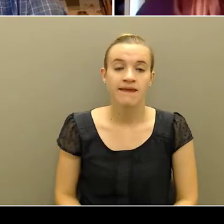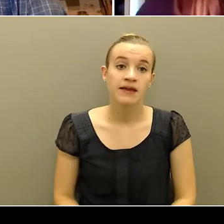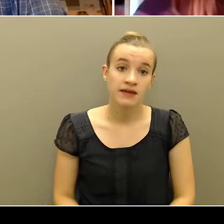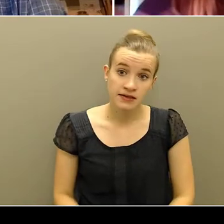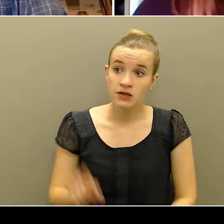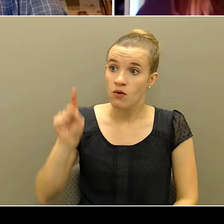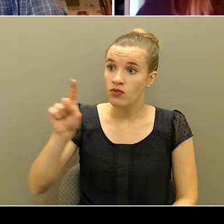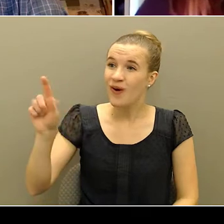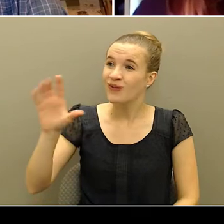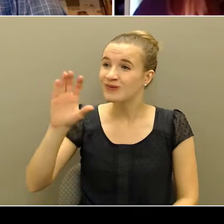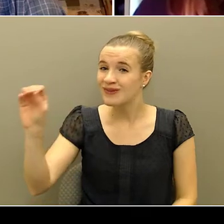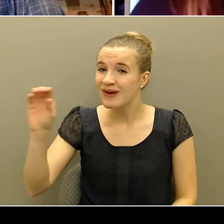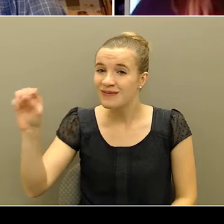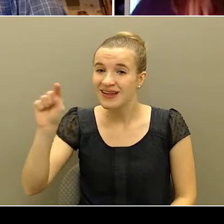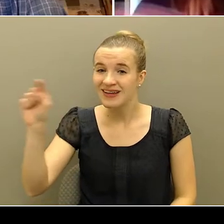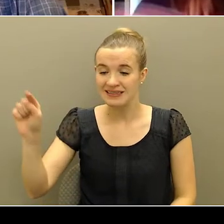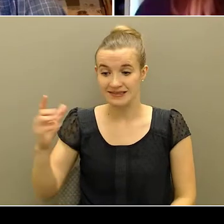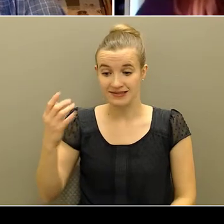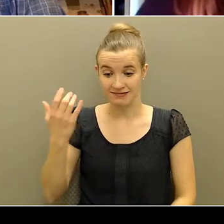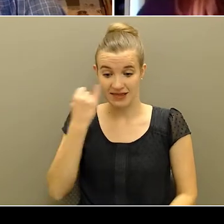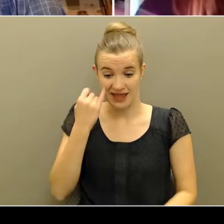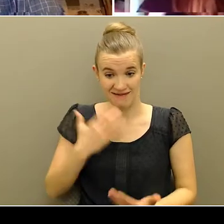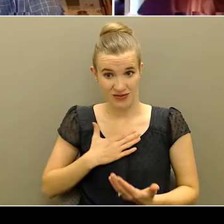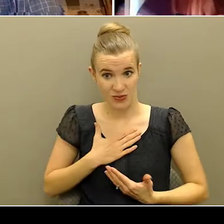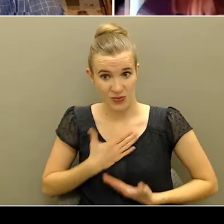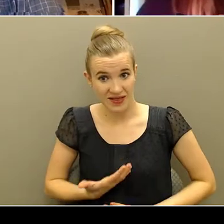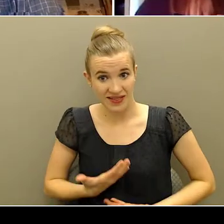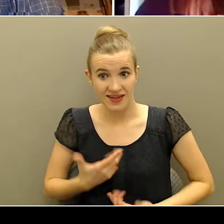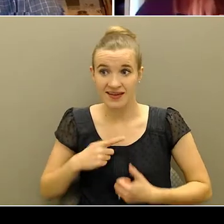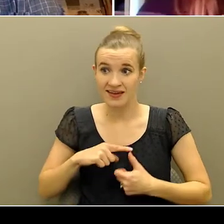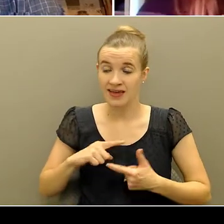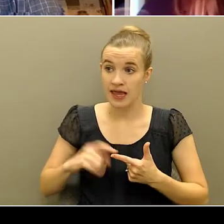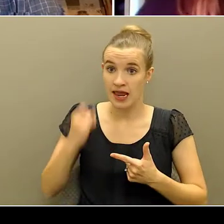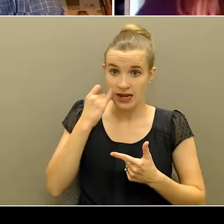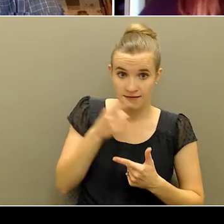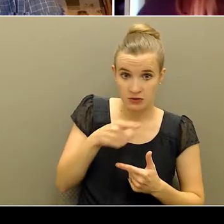if it's in their cards, yes, like, okay, yes. Like people want to make something